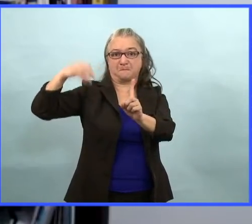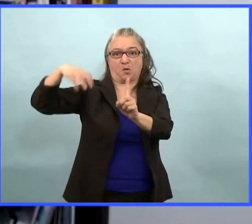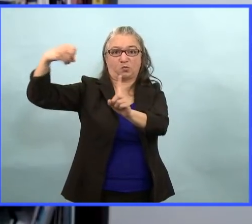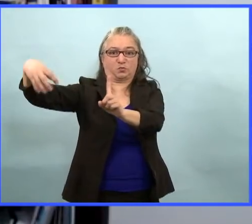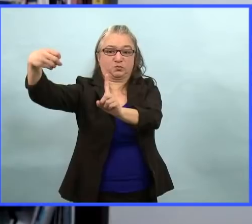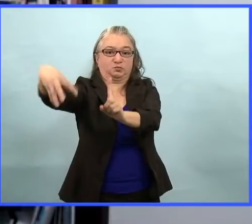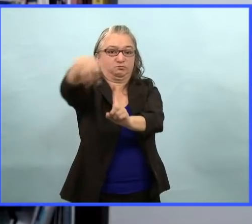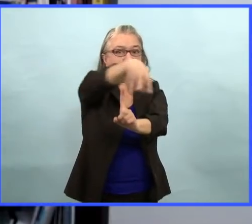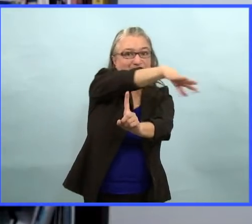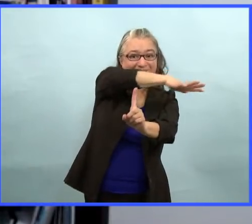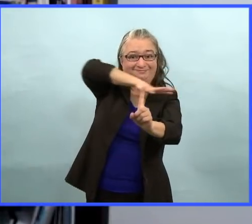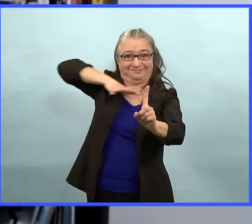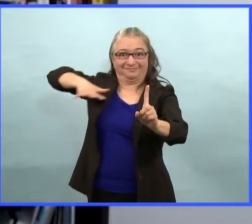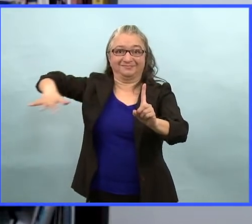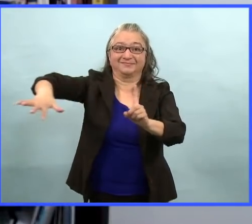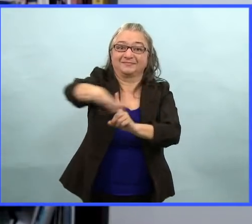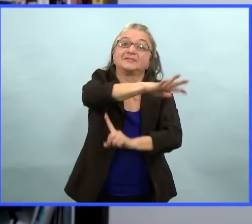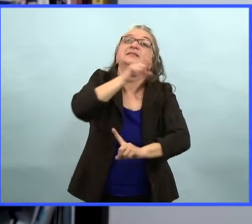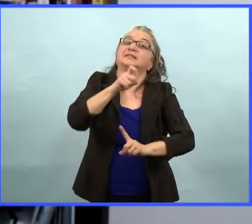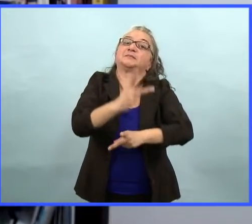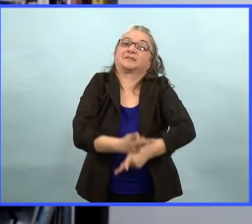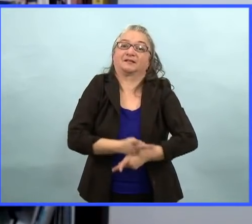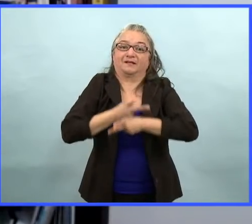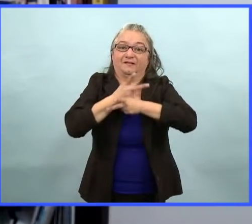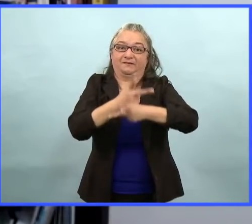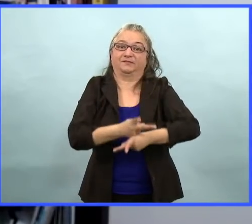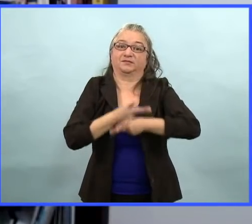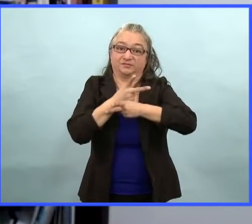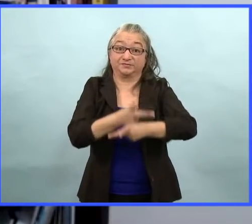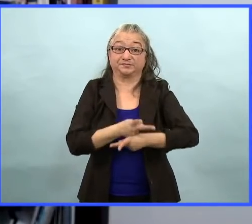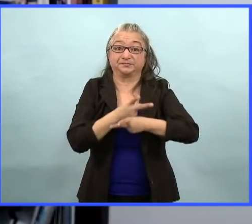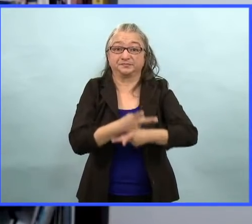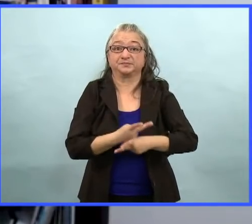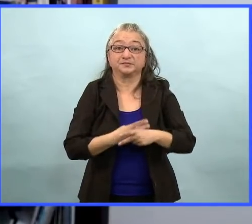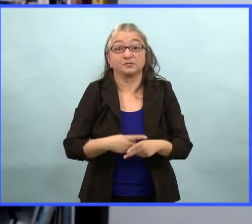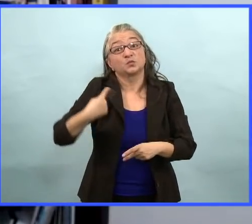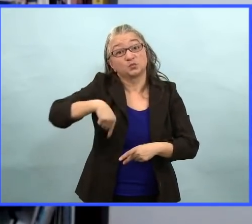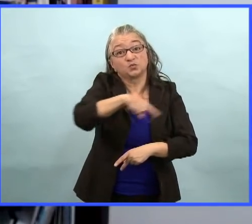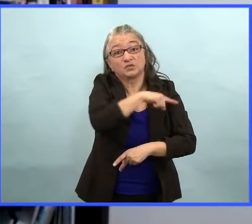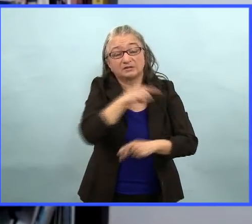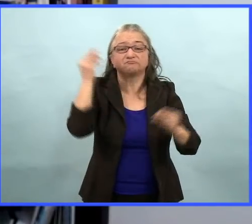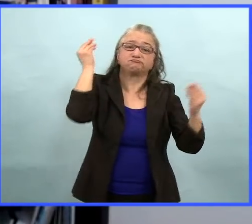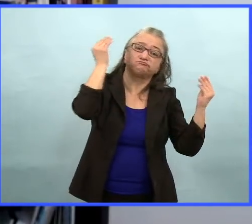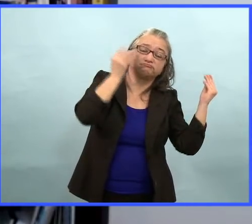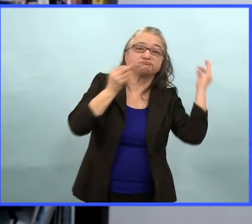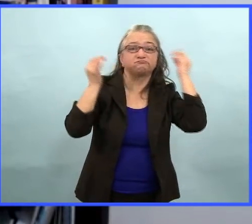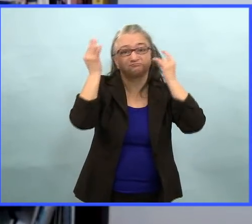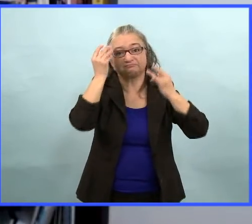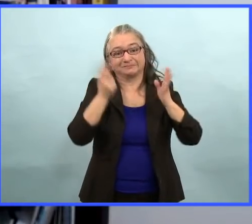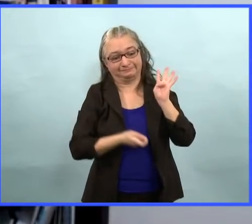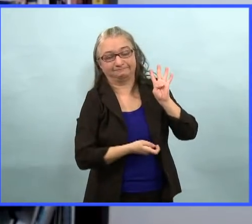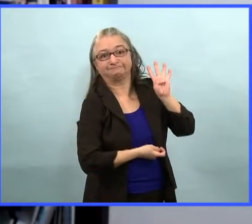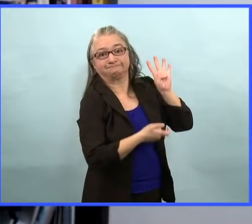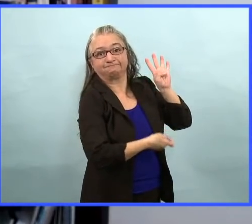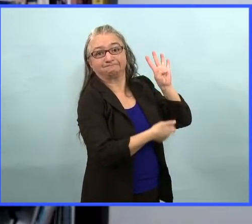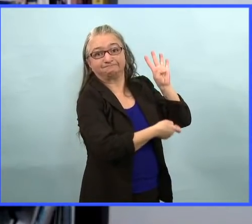you know as we make these decisions um as uh dr russon changes approaches to public health